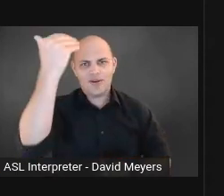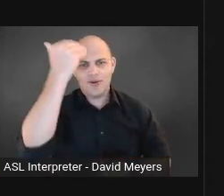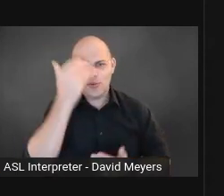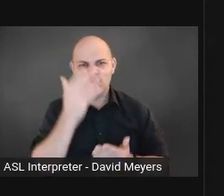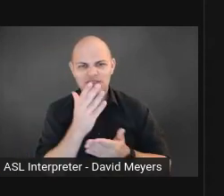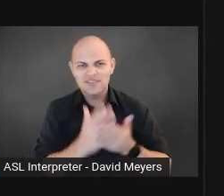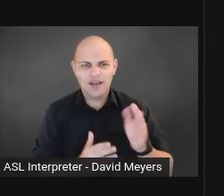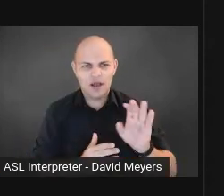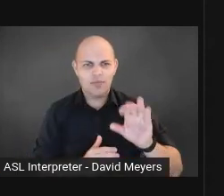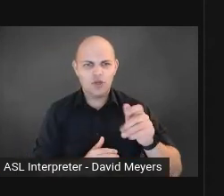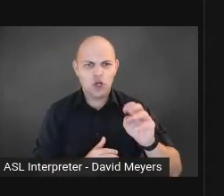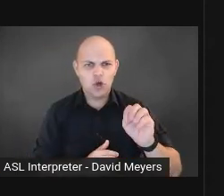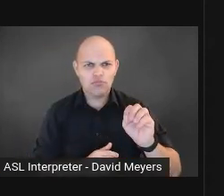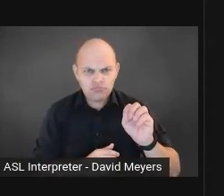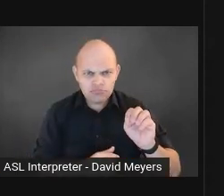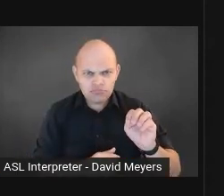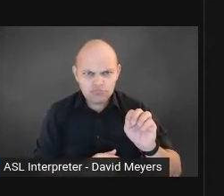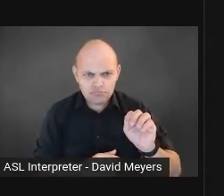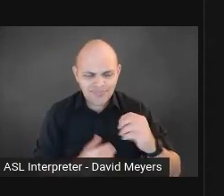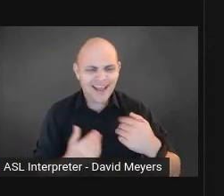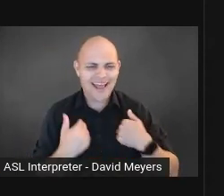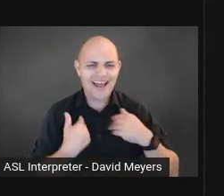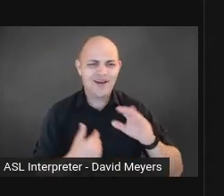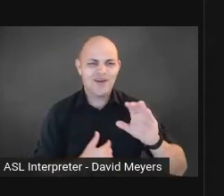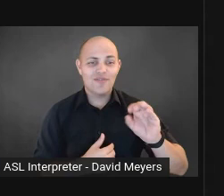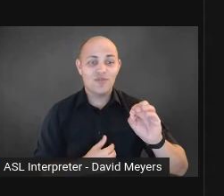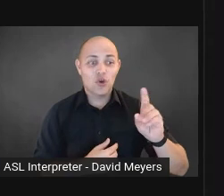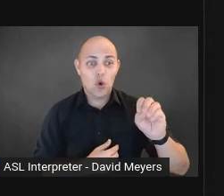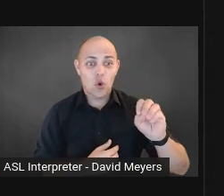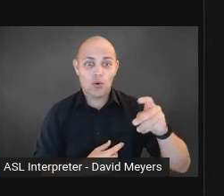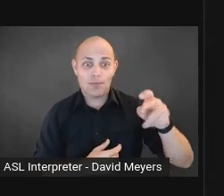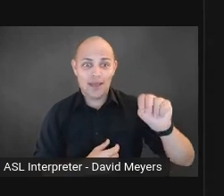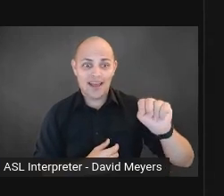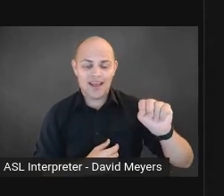I have got these CodePens set up. And these links we’ll make sure they are provided to you.